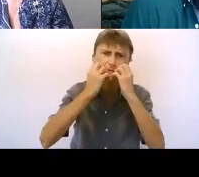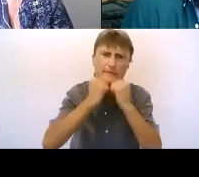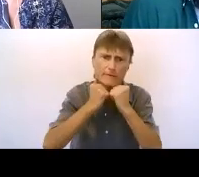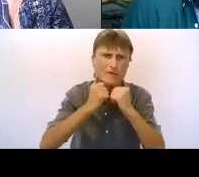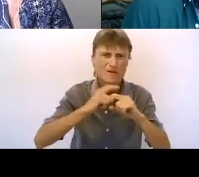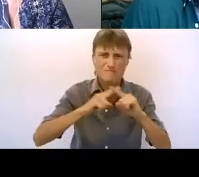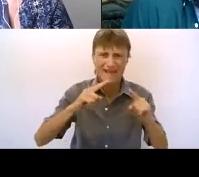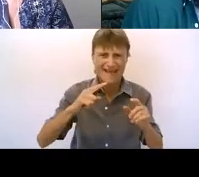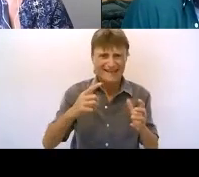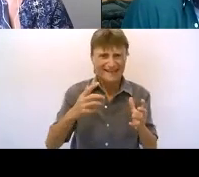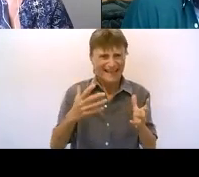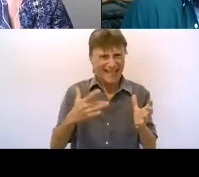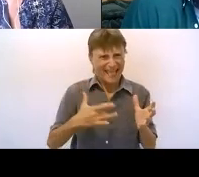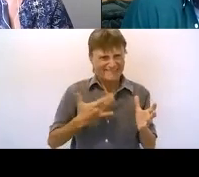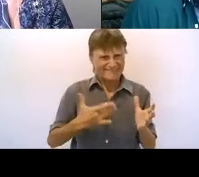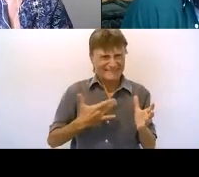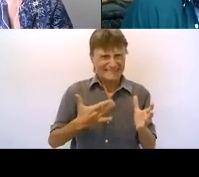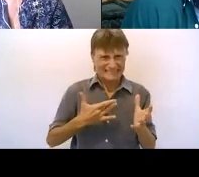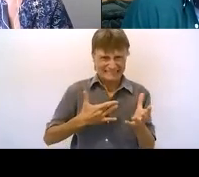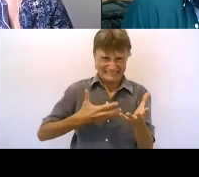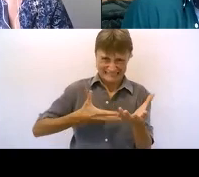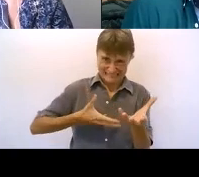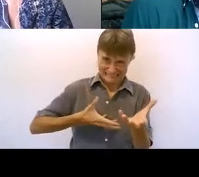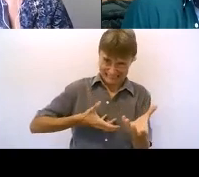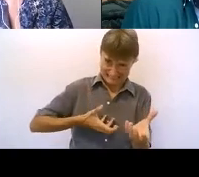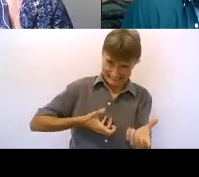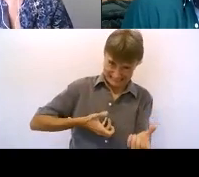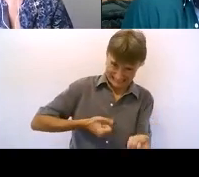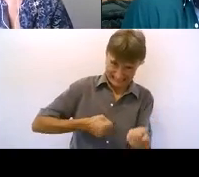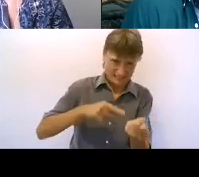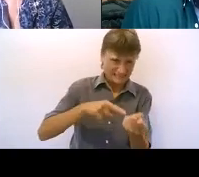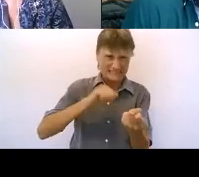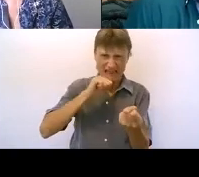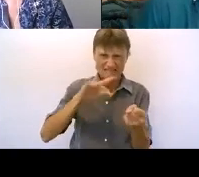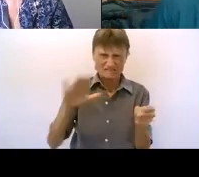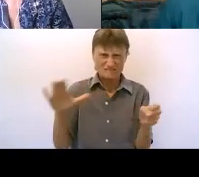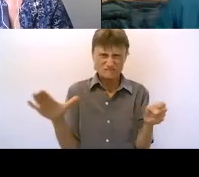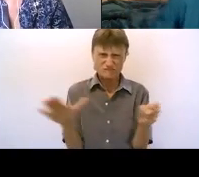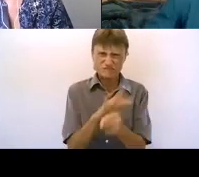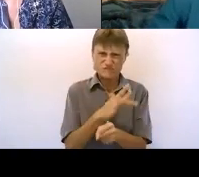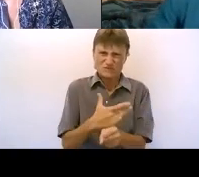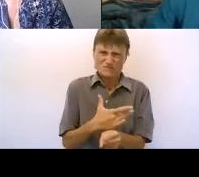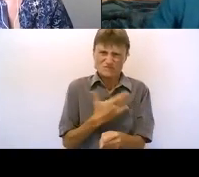with that, it's still not a process, but I have a feeling of disappointment. And I just